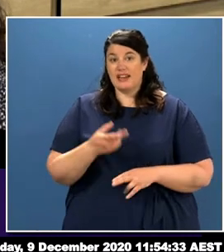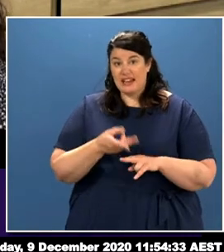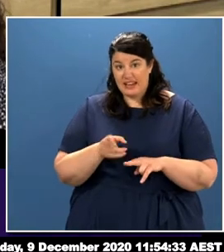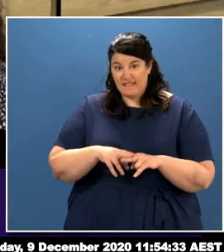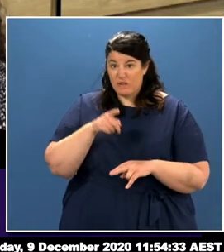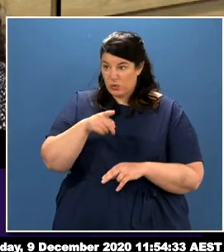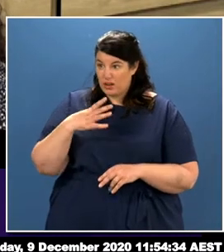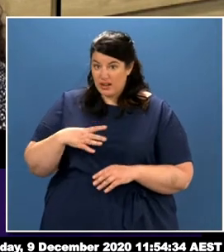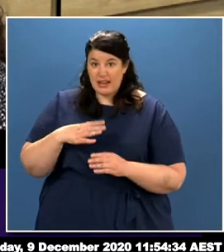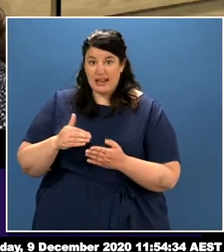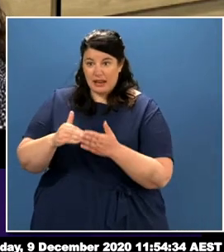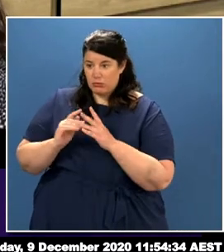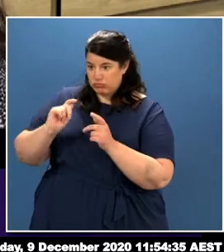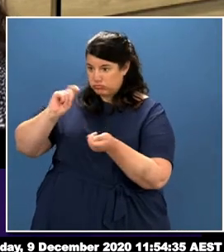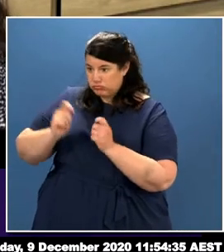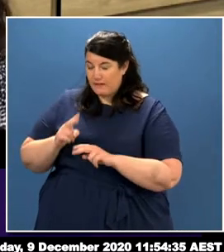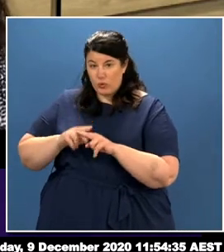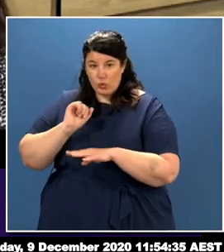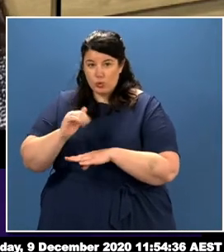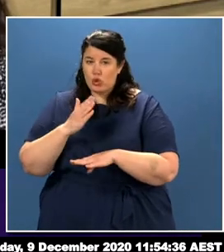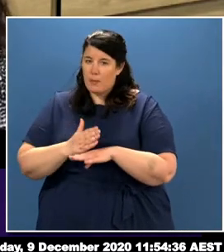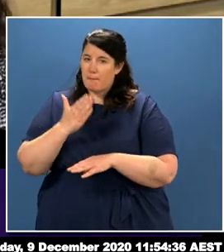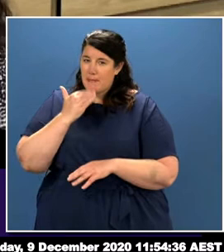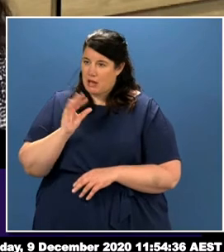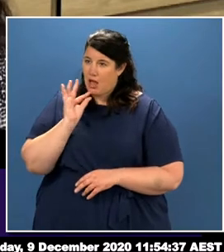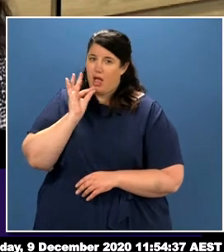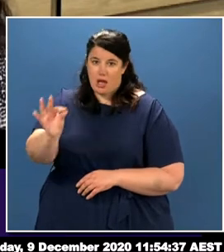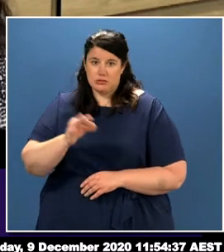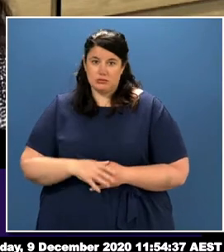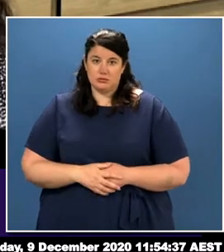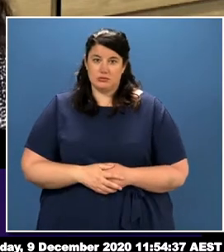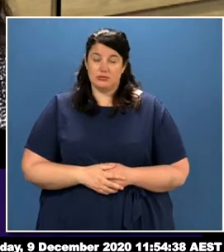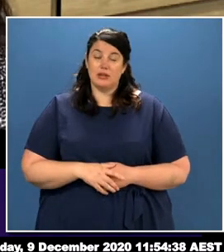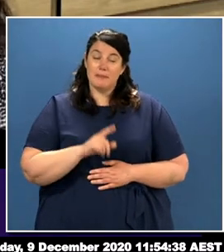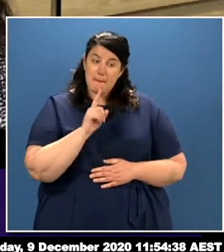To seek it out. MR PINI: --- to seek it out. But it is interesting, the point that you make, in that a